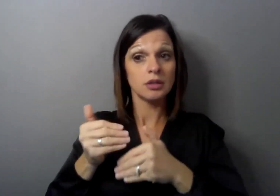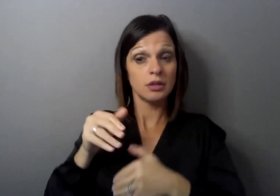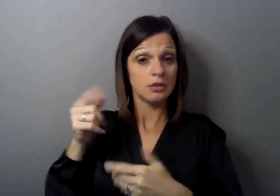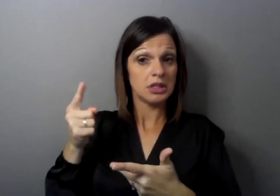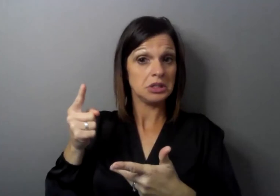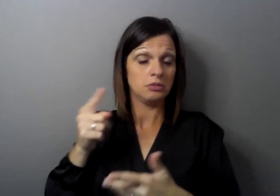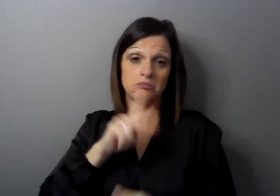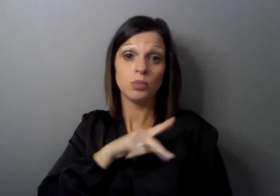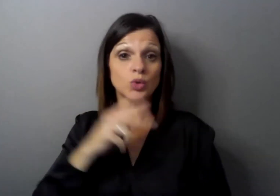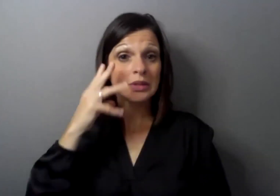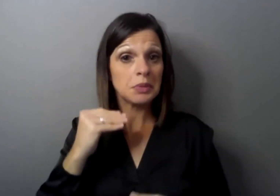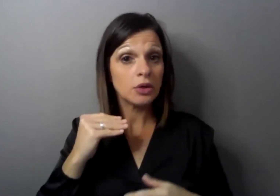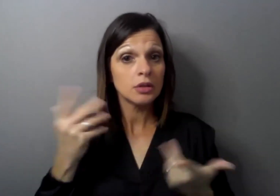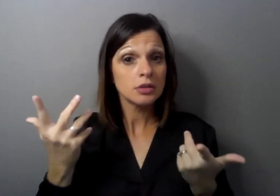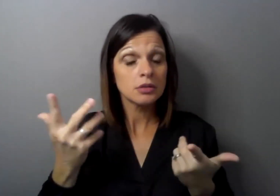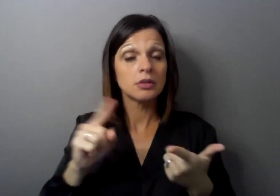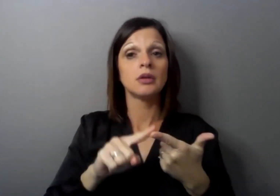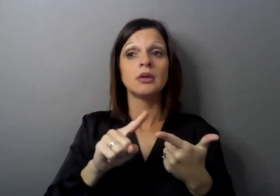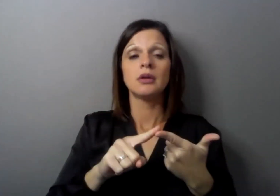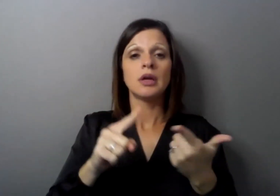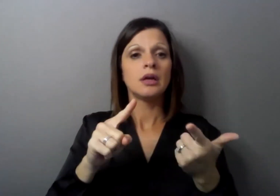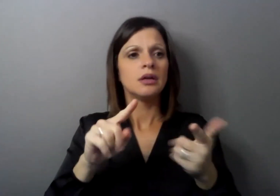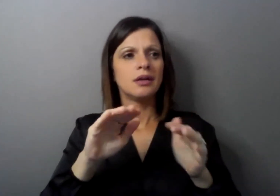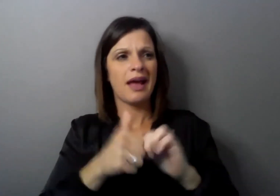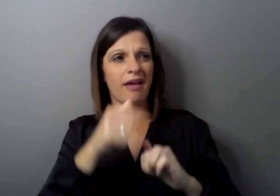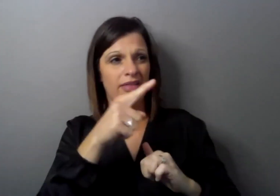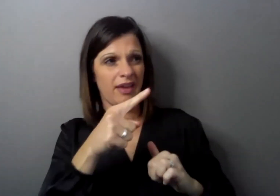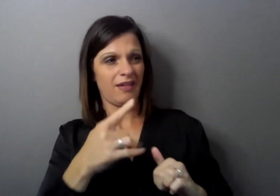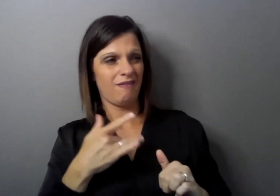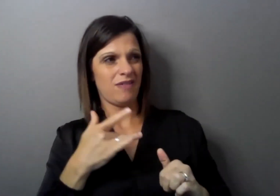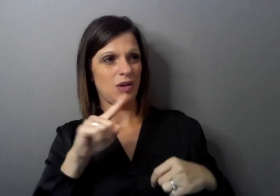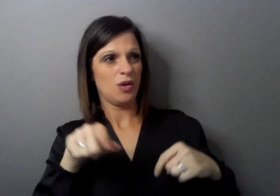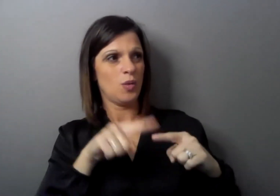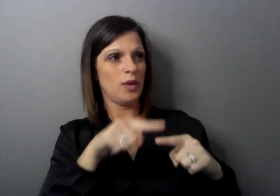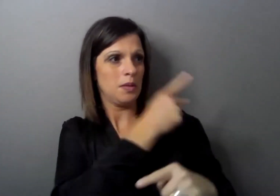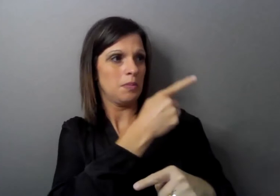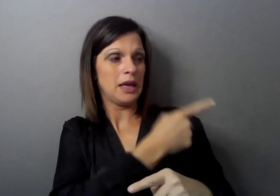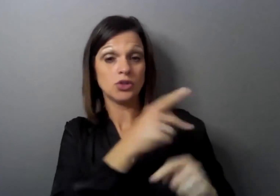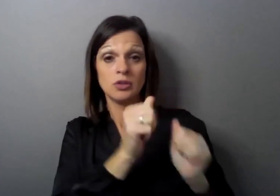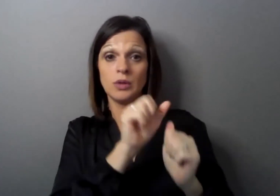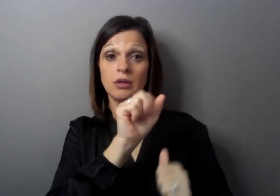Is it how they see other people in the office or in the hospital treating patients with disorder. Is it a cultural thing